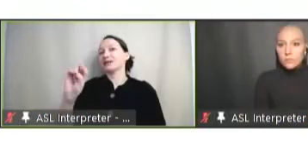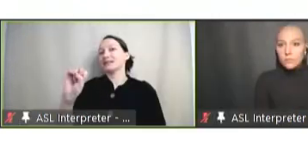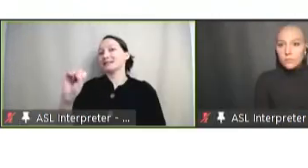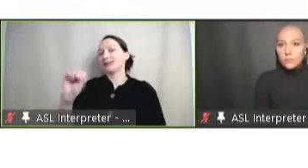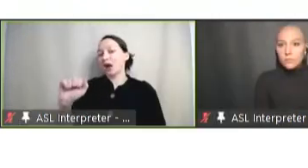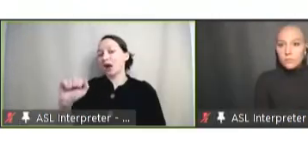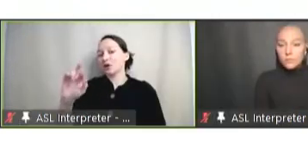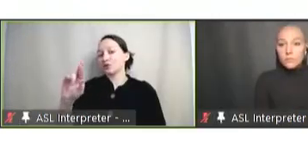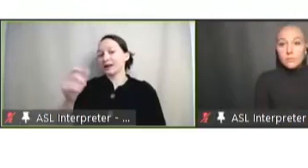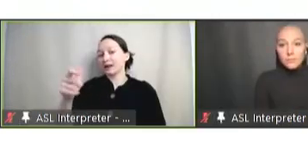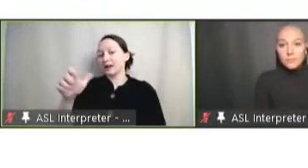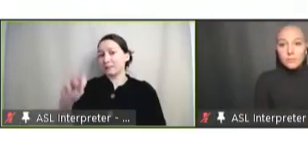Ms. Wrangham, are you on the line?